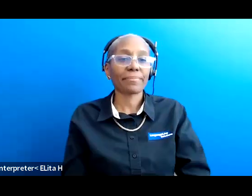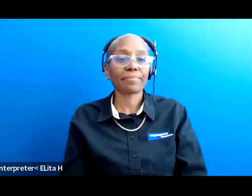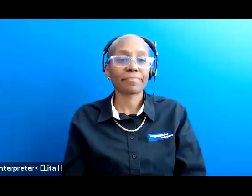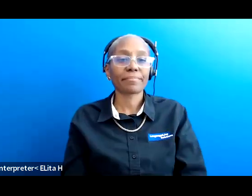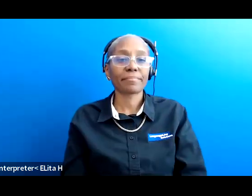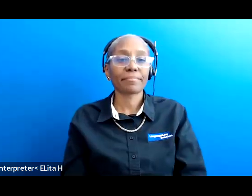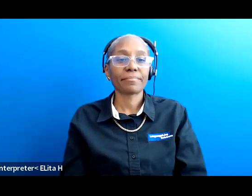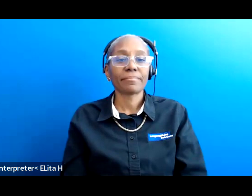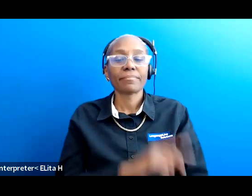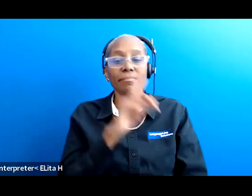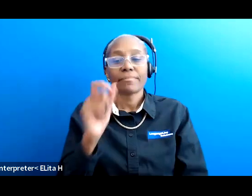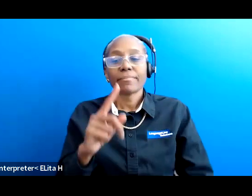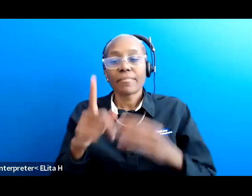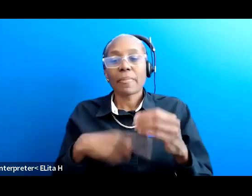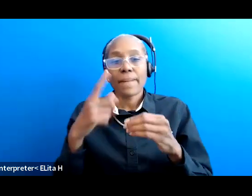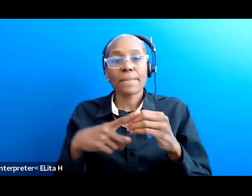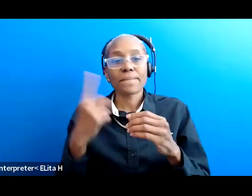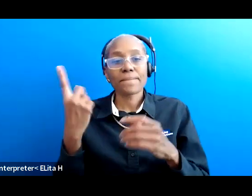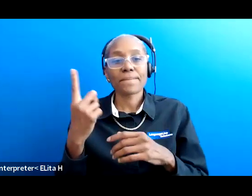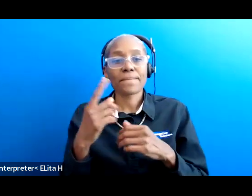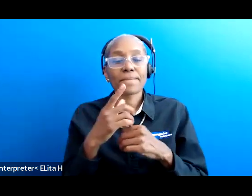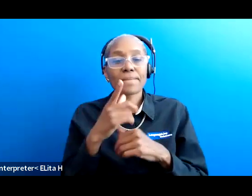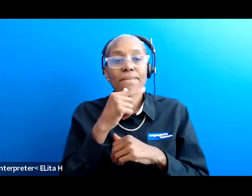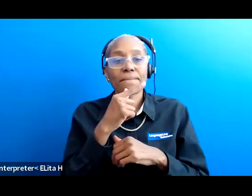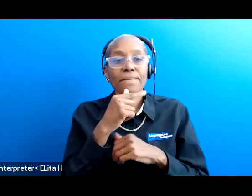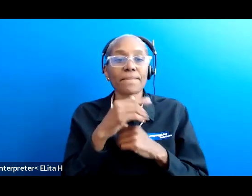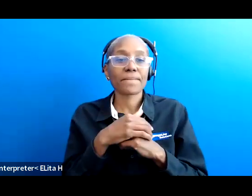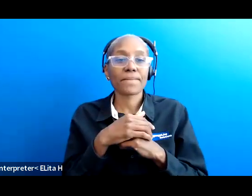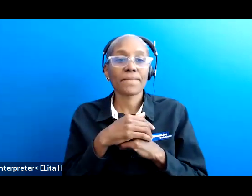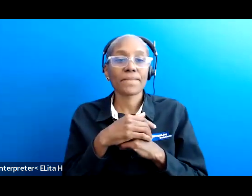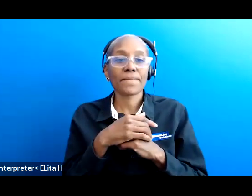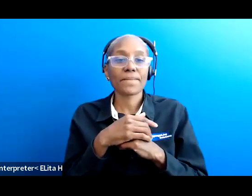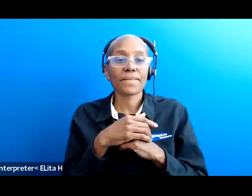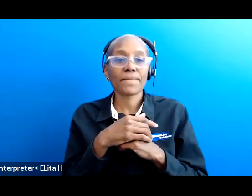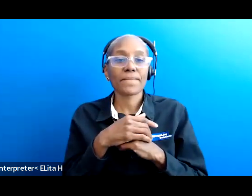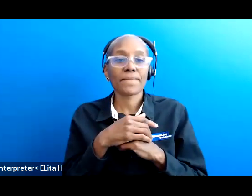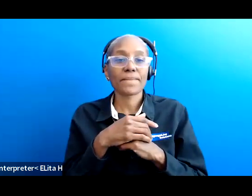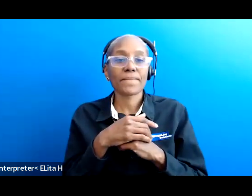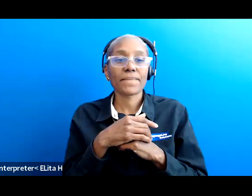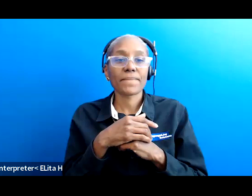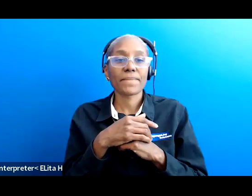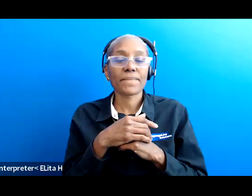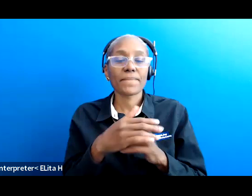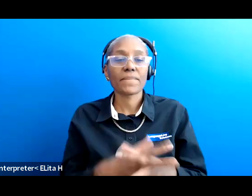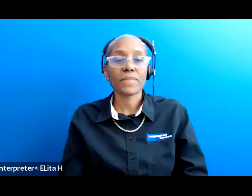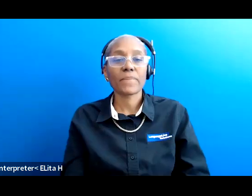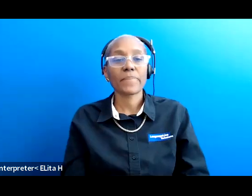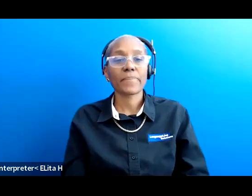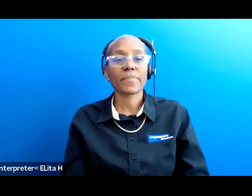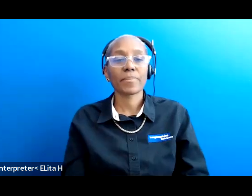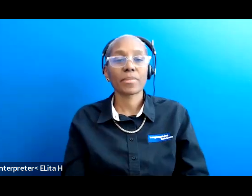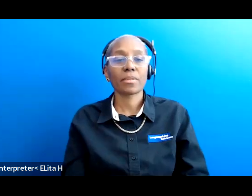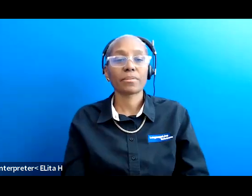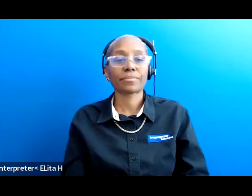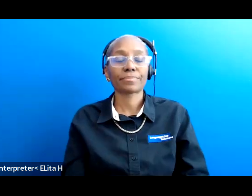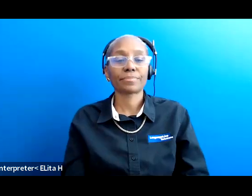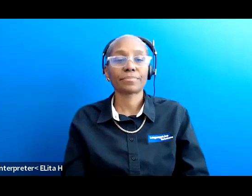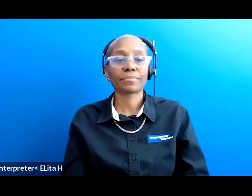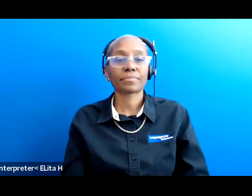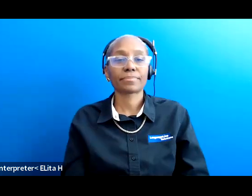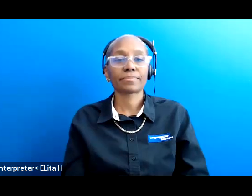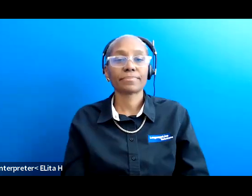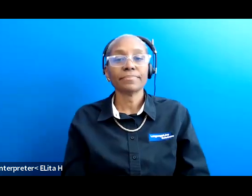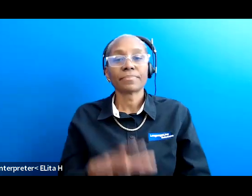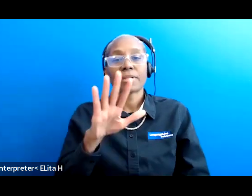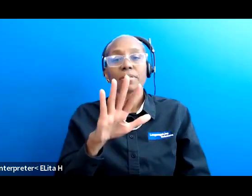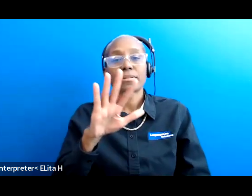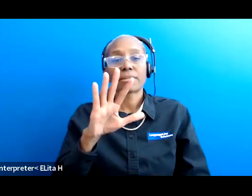Here's a question from someone who is C5-6-7 quad, 7 plus